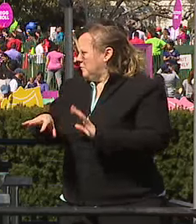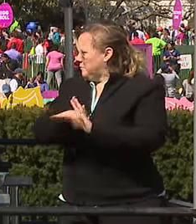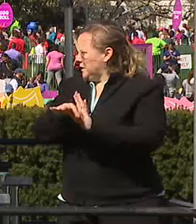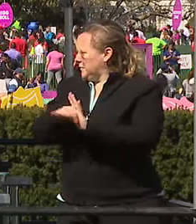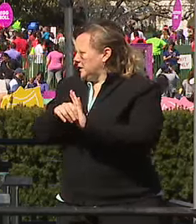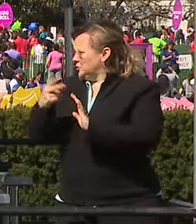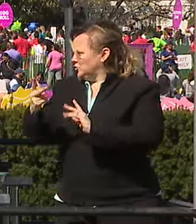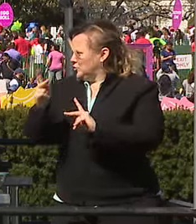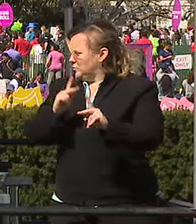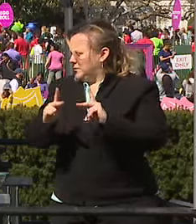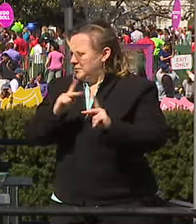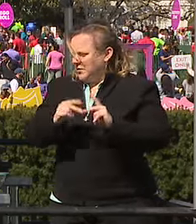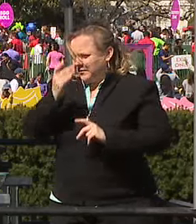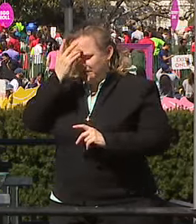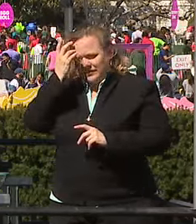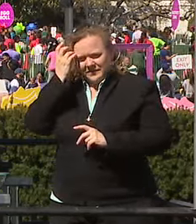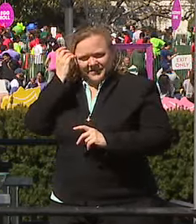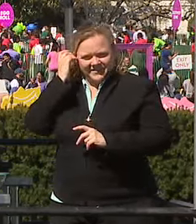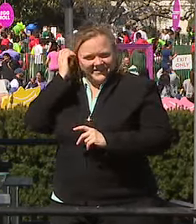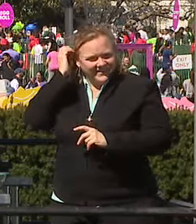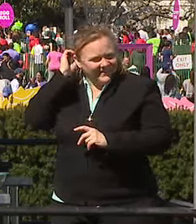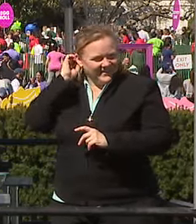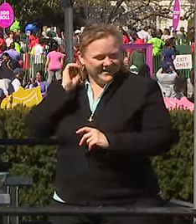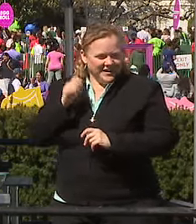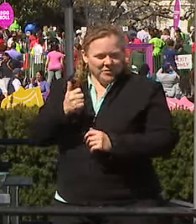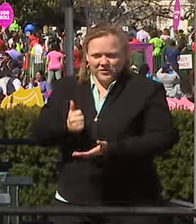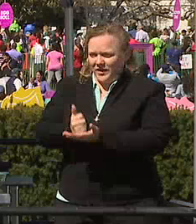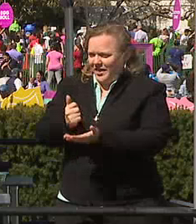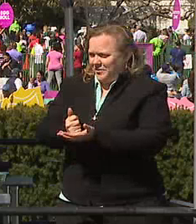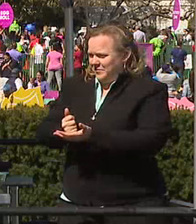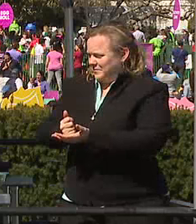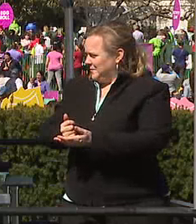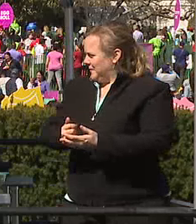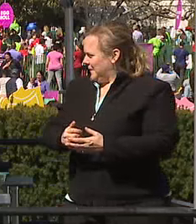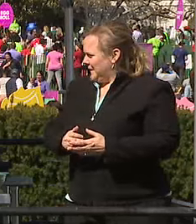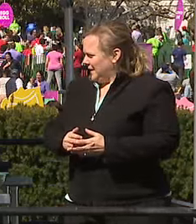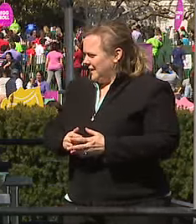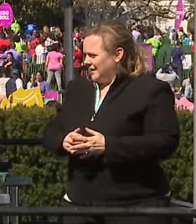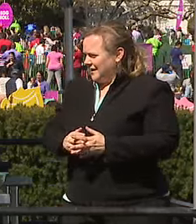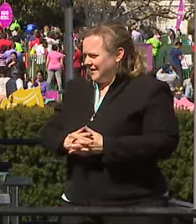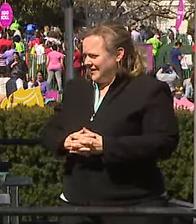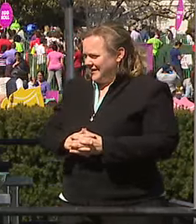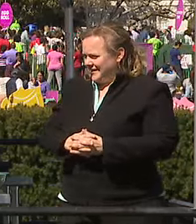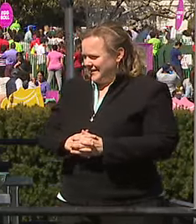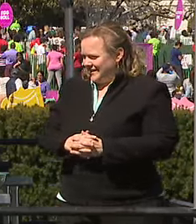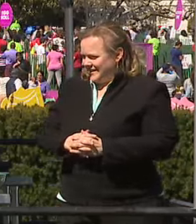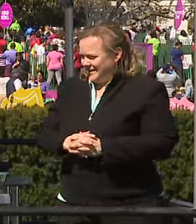Anybody want to help make cakes? Pick someone out. Multiple Speakers: Right there.